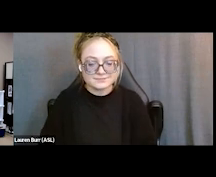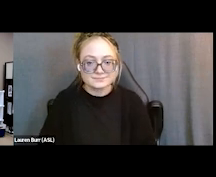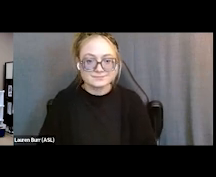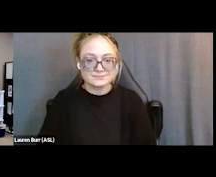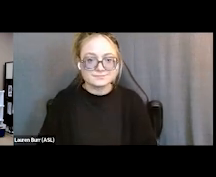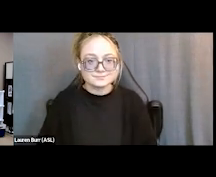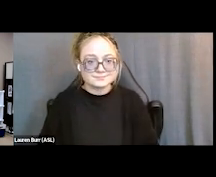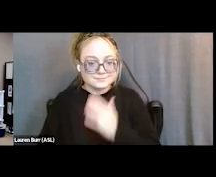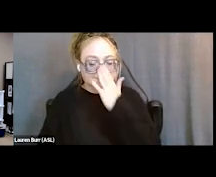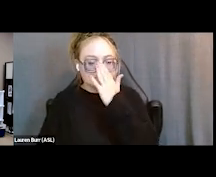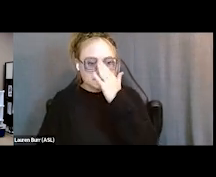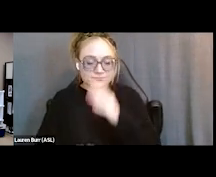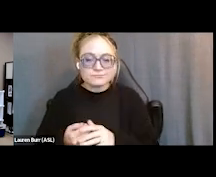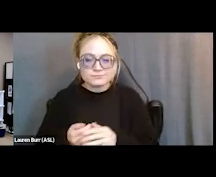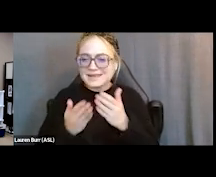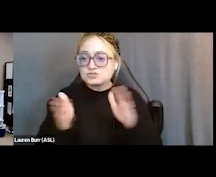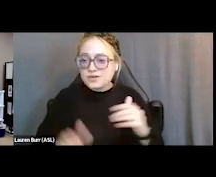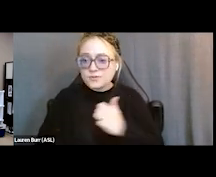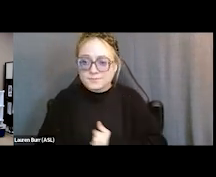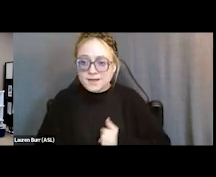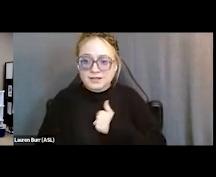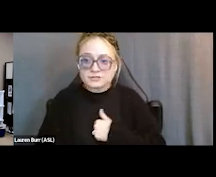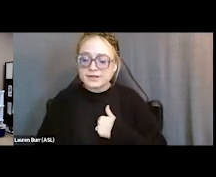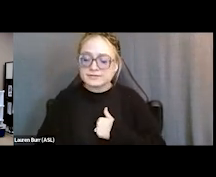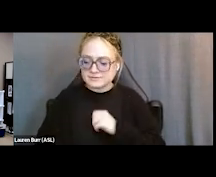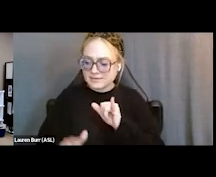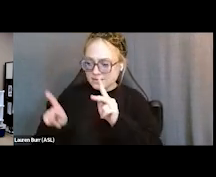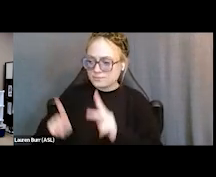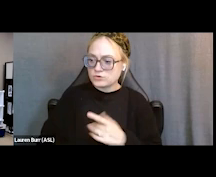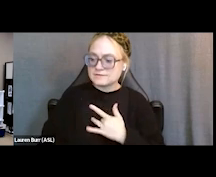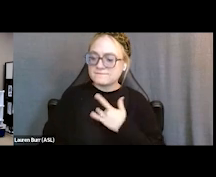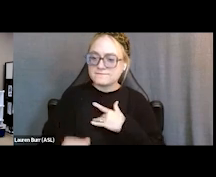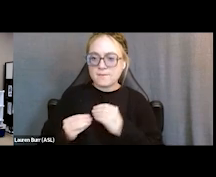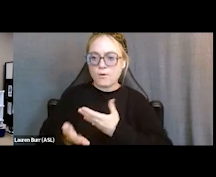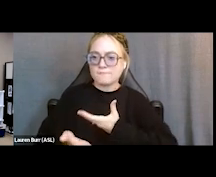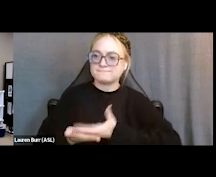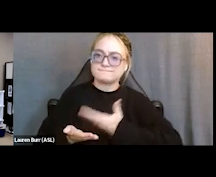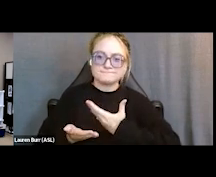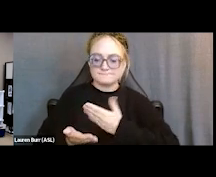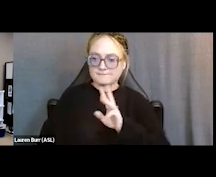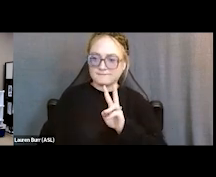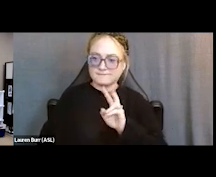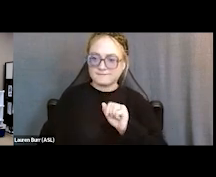And in general, apologizing tends to make people feel validated, feel more calm and feel heard.